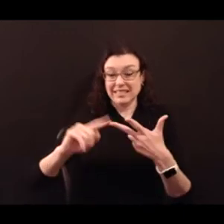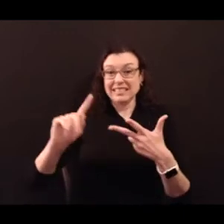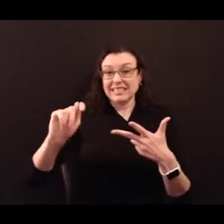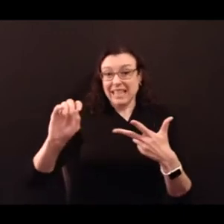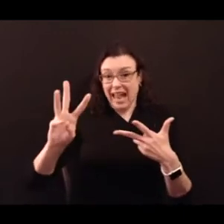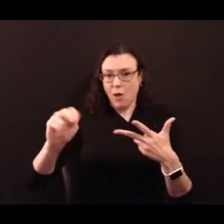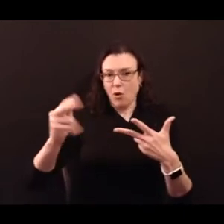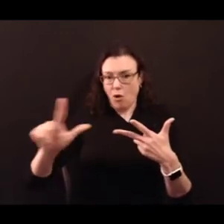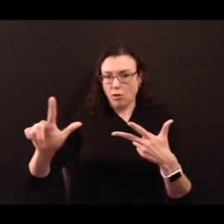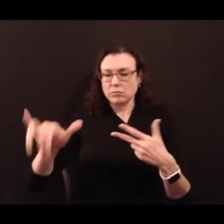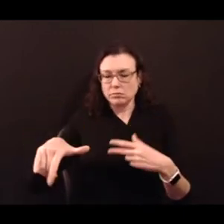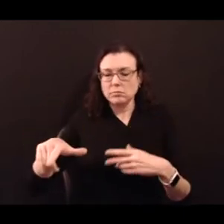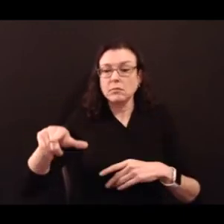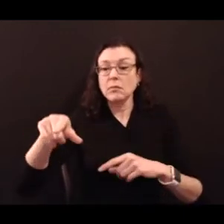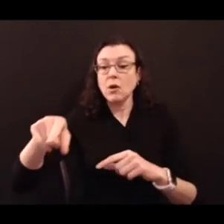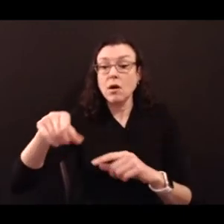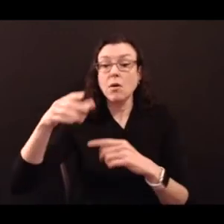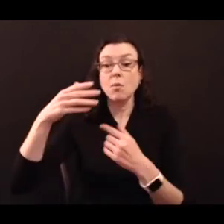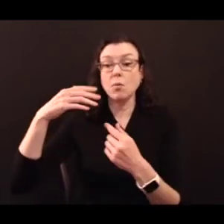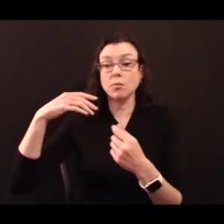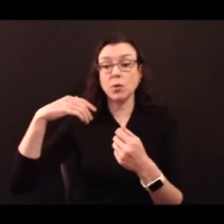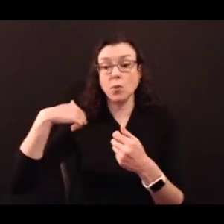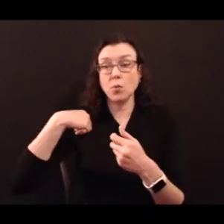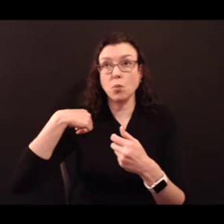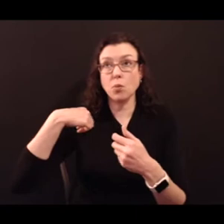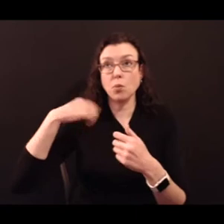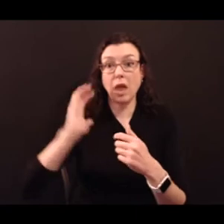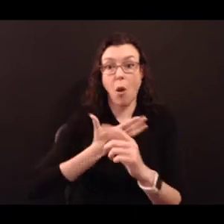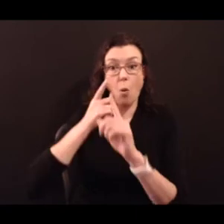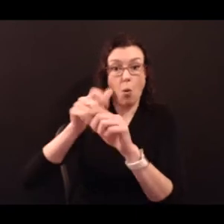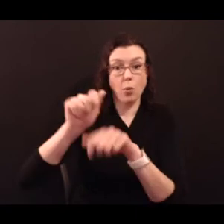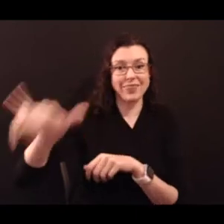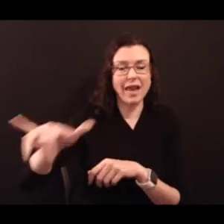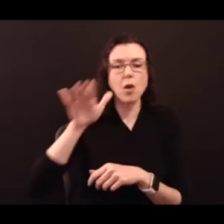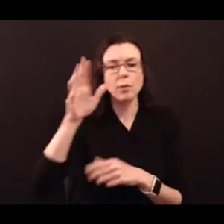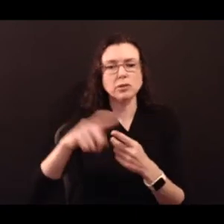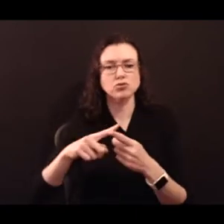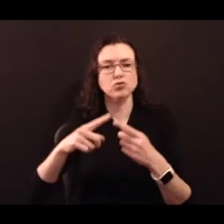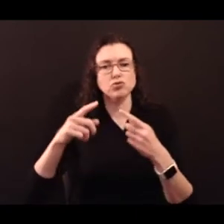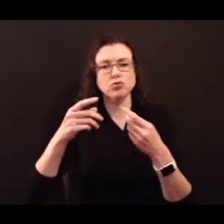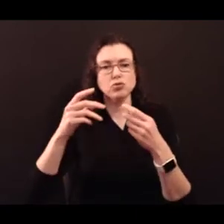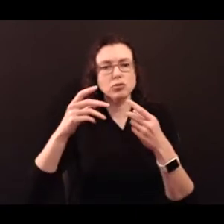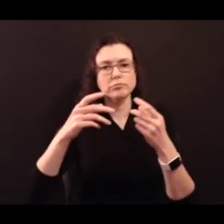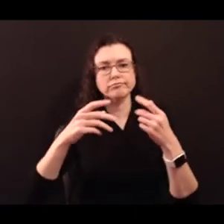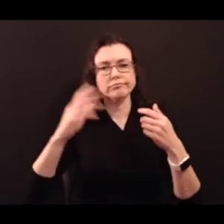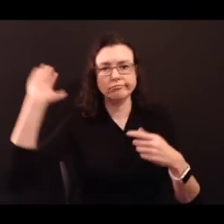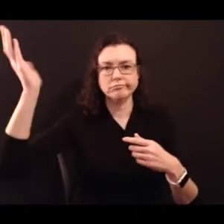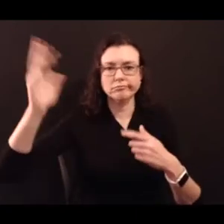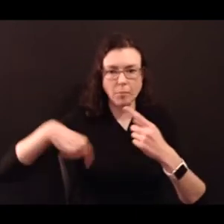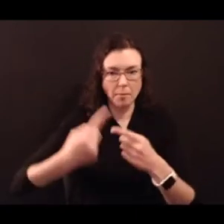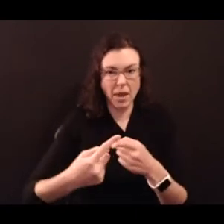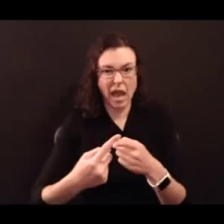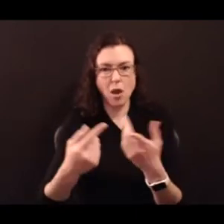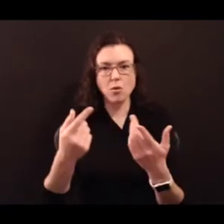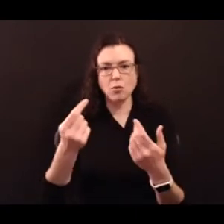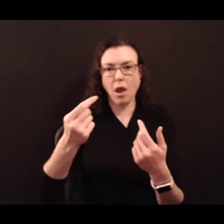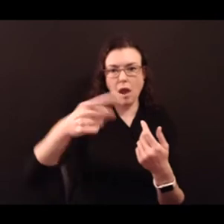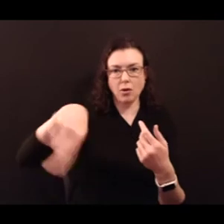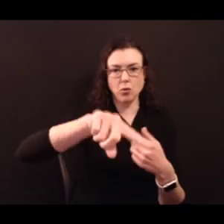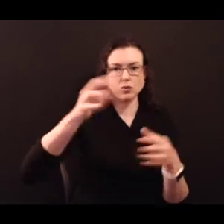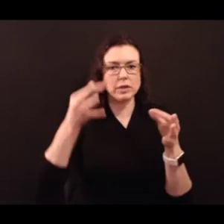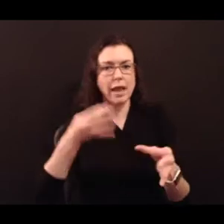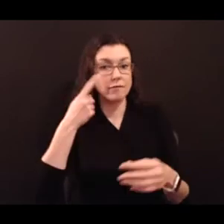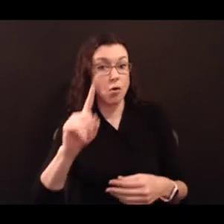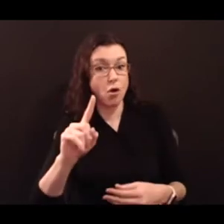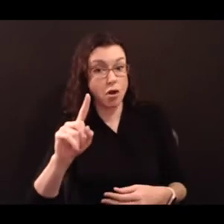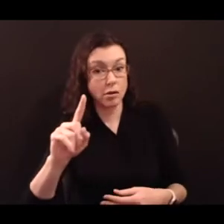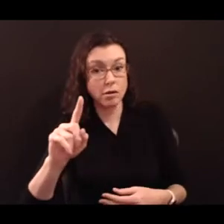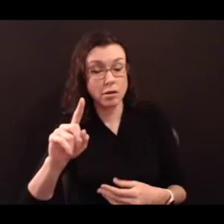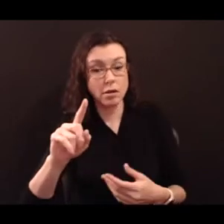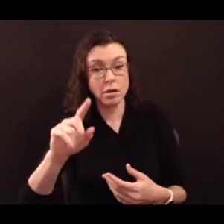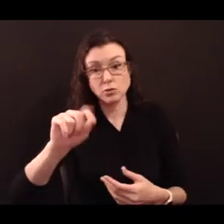is the town hall meeting. Our goal with this town hall will be to present the 2022 agenda